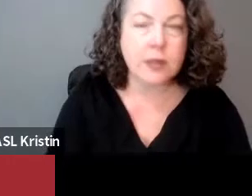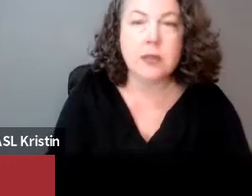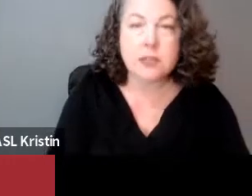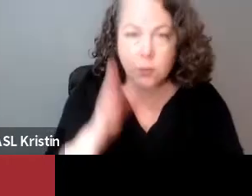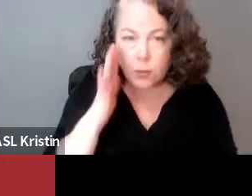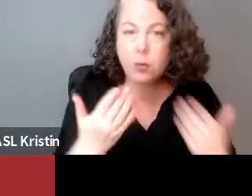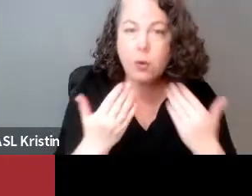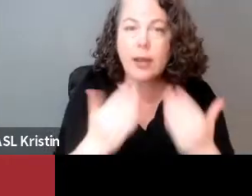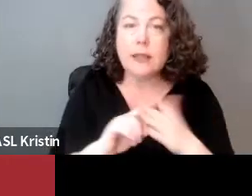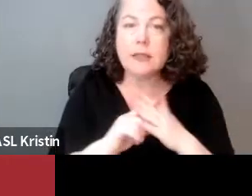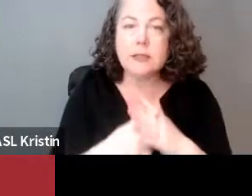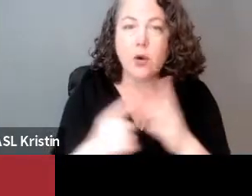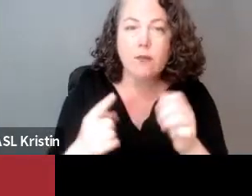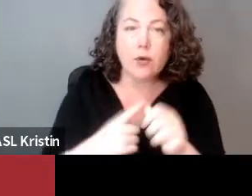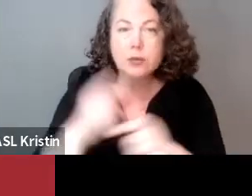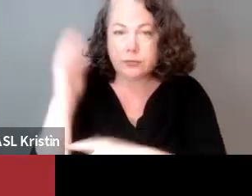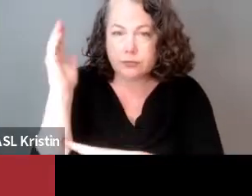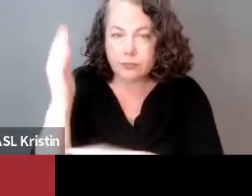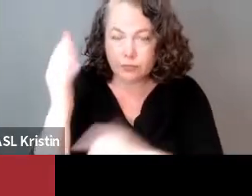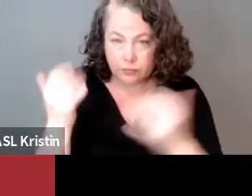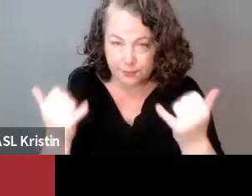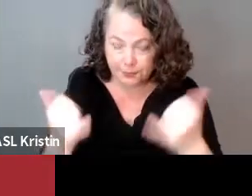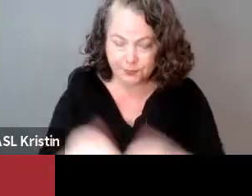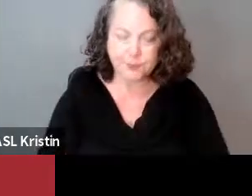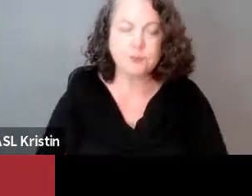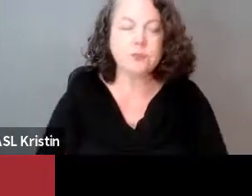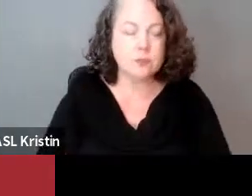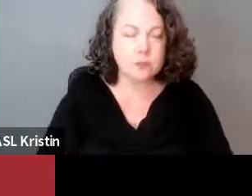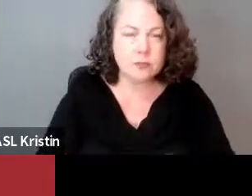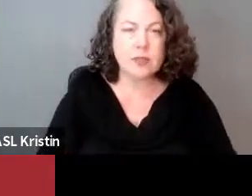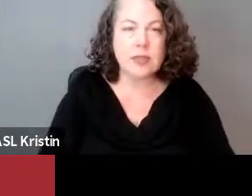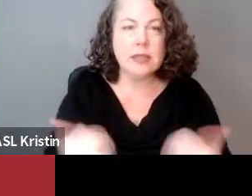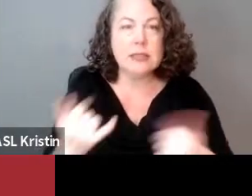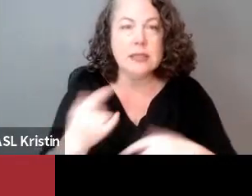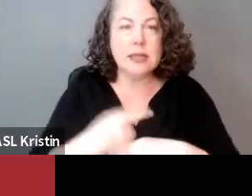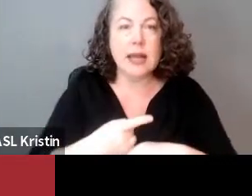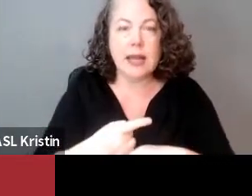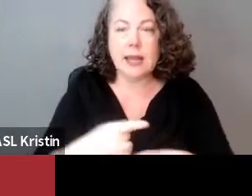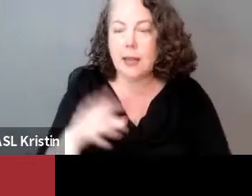And as I've mentioned, we're joined today by Barbara Shumar.